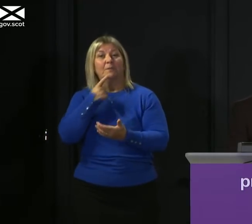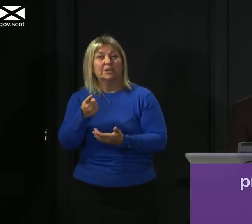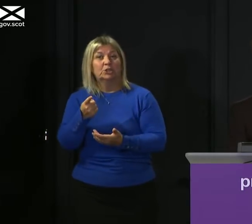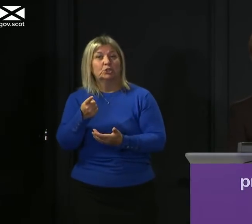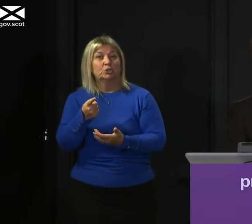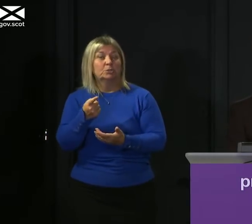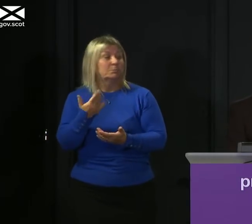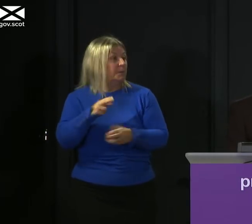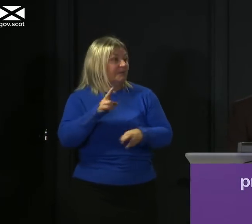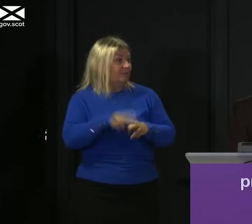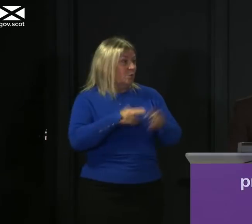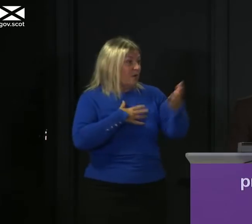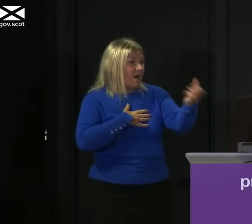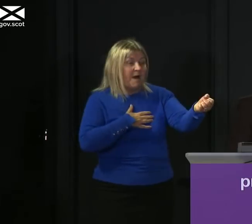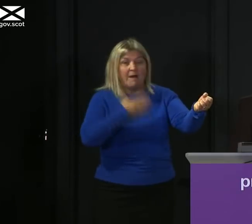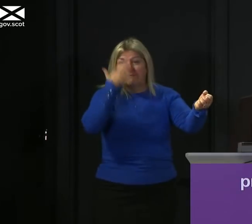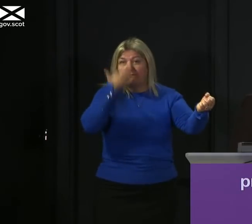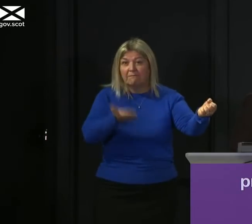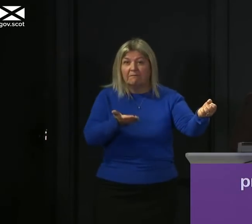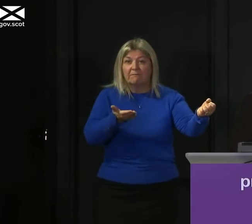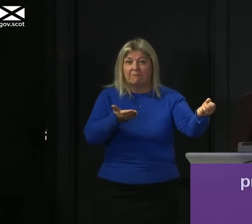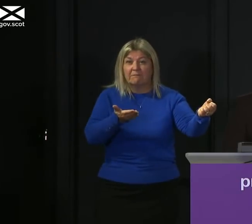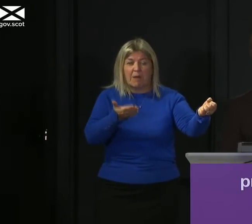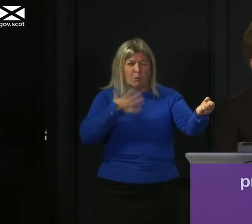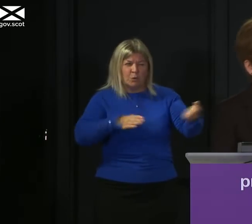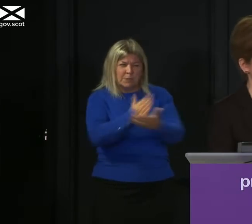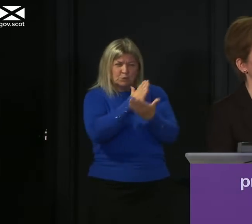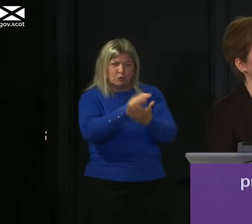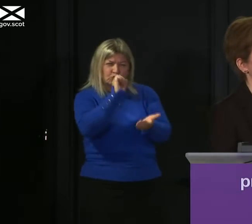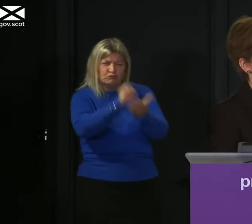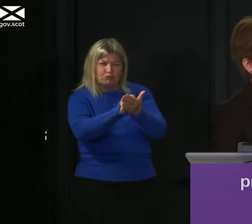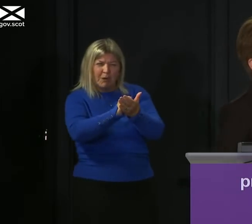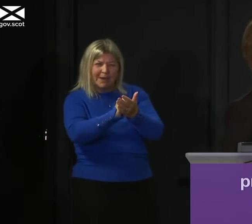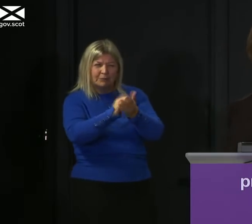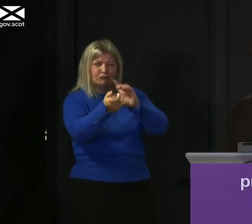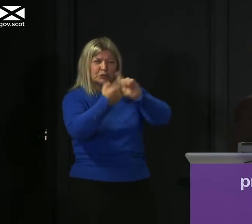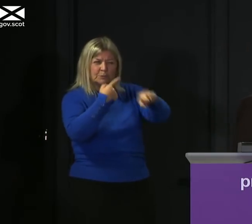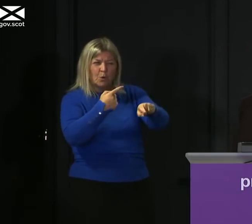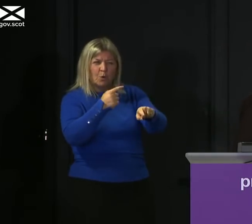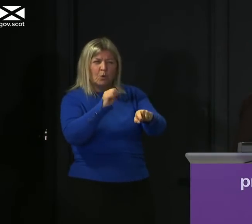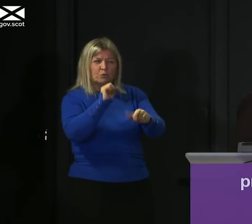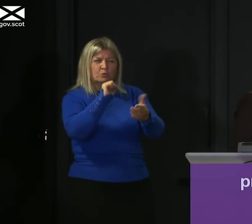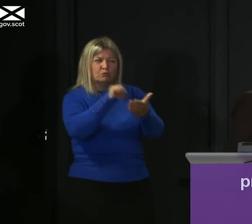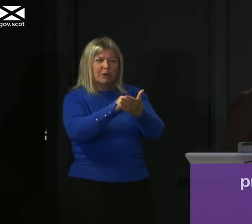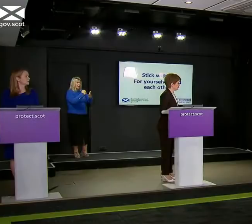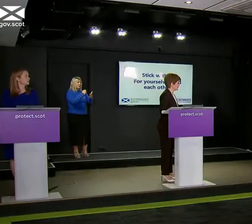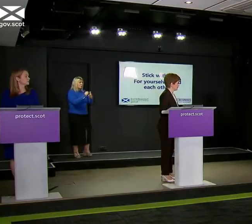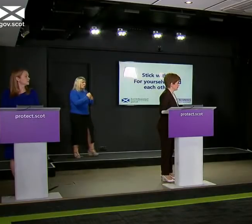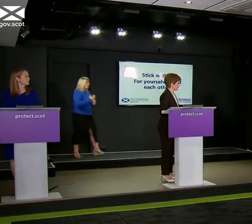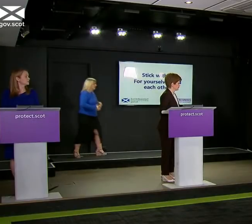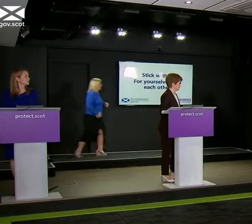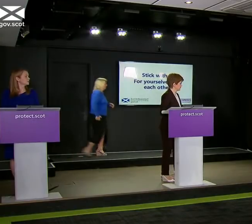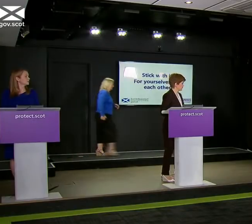just to make sure we've got the precise bit of work that you're referring to, and giving you the right answer to that. No, I think the First Minister is absolutely right